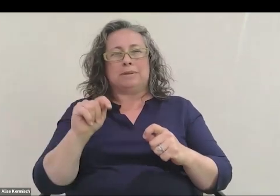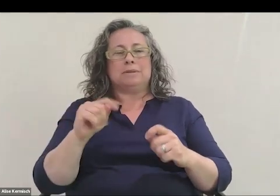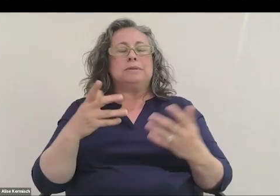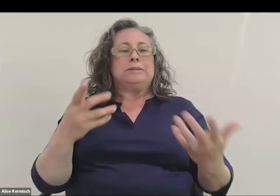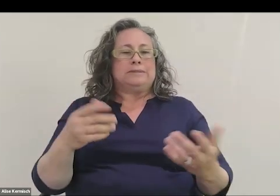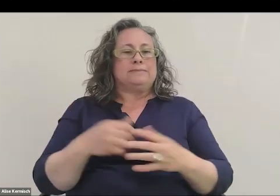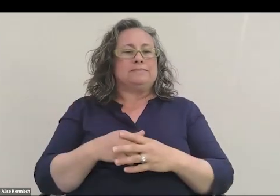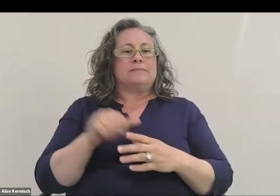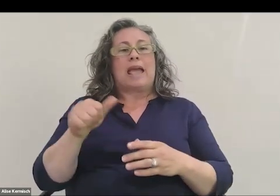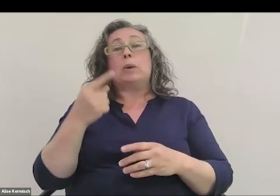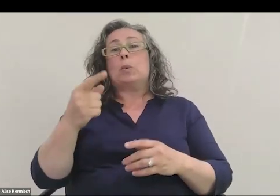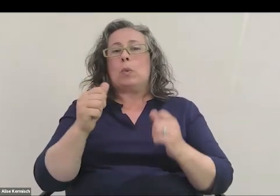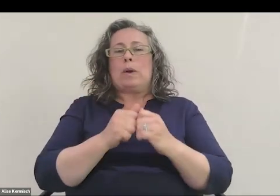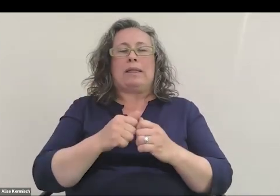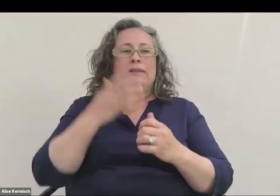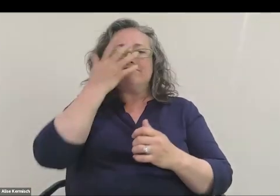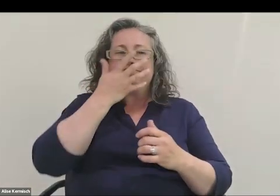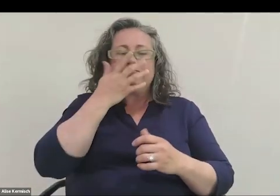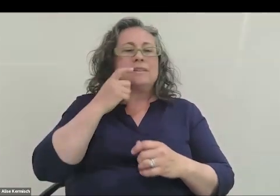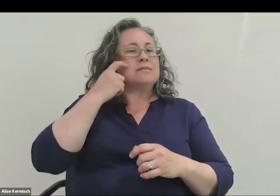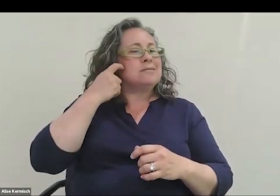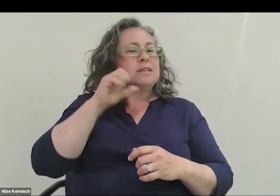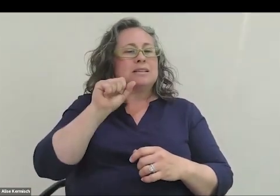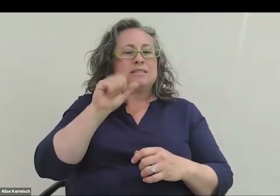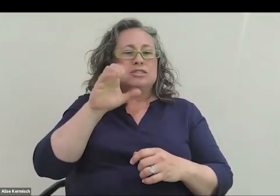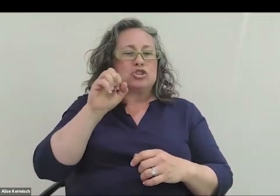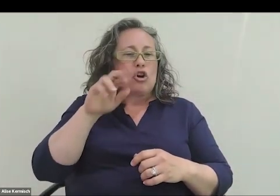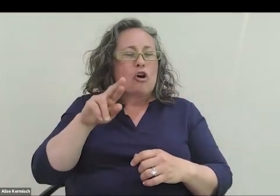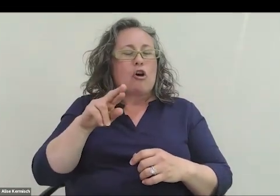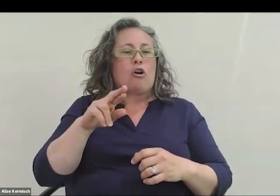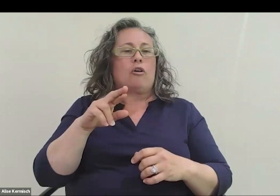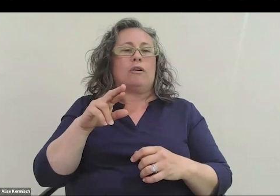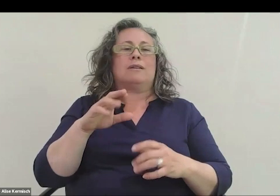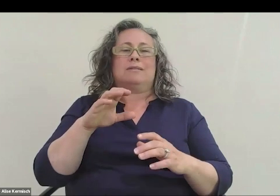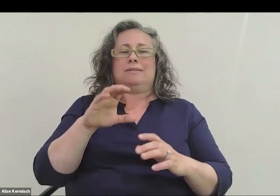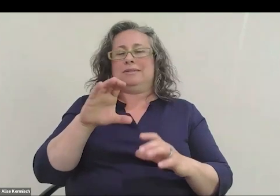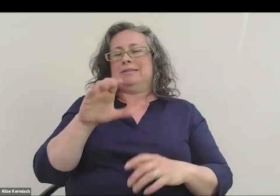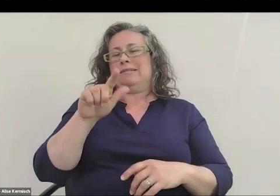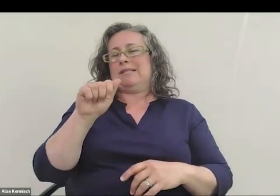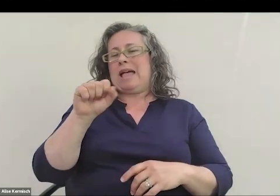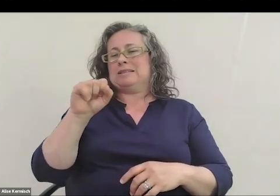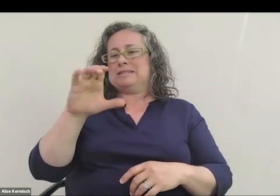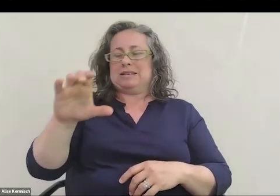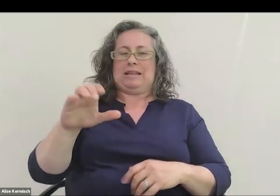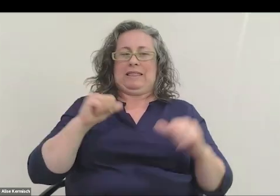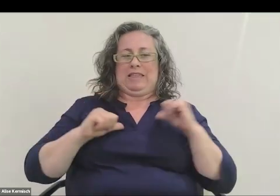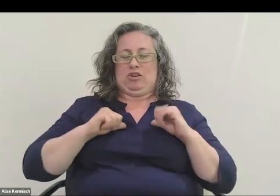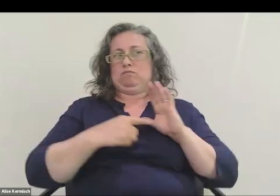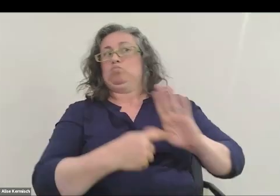Anyone with a facial scar or physical deformity, classic theater indicates this is going to be a villain.